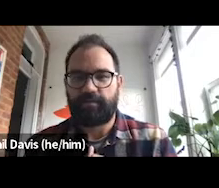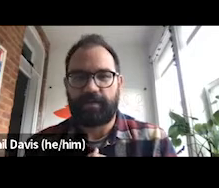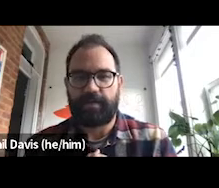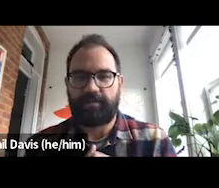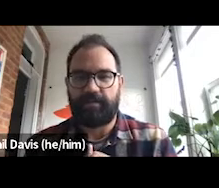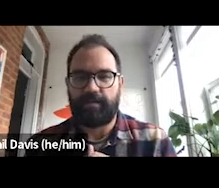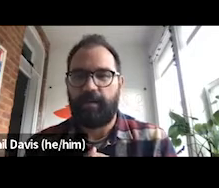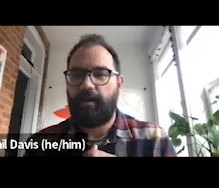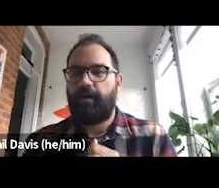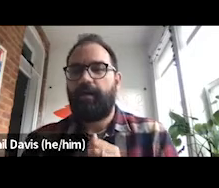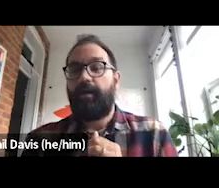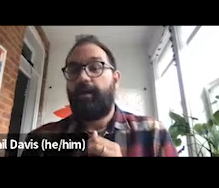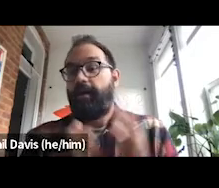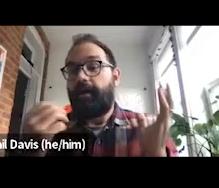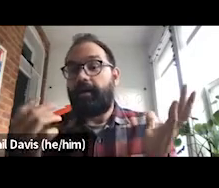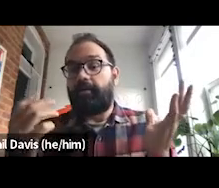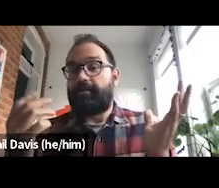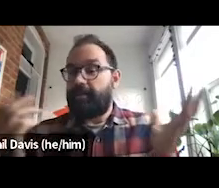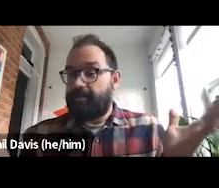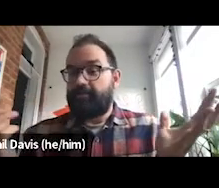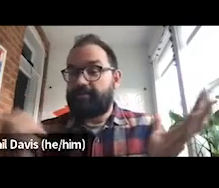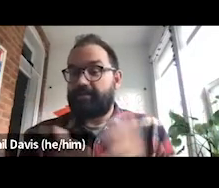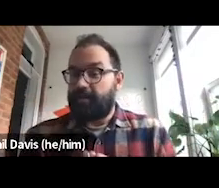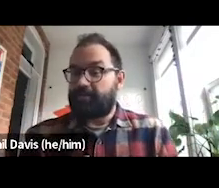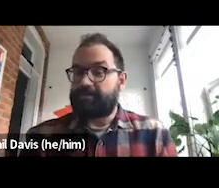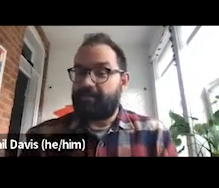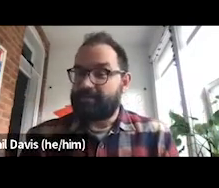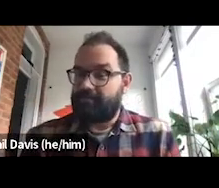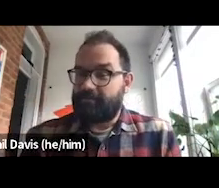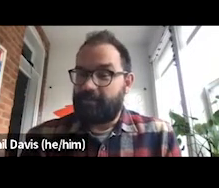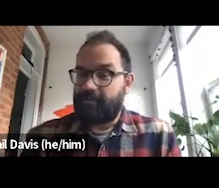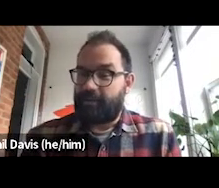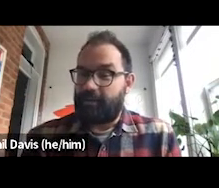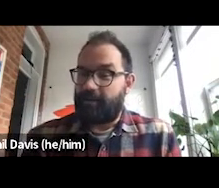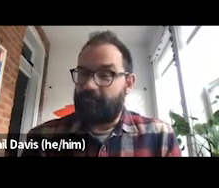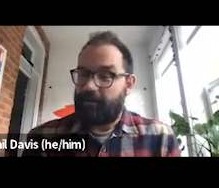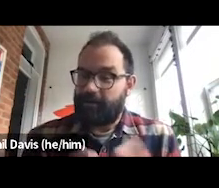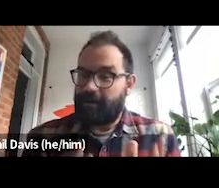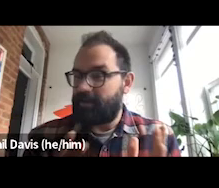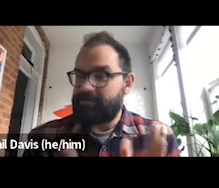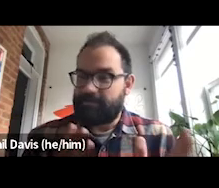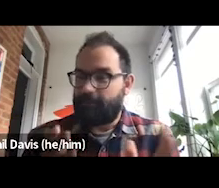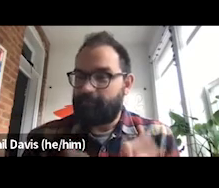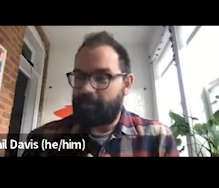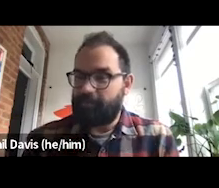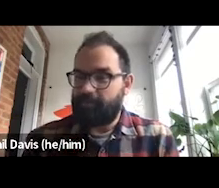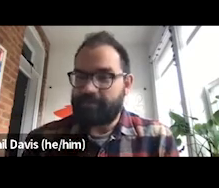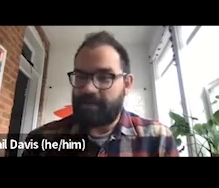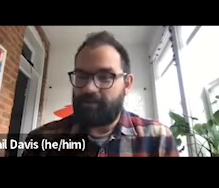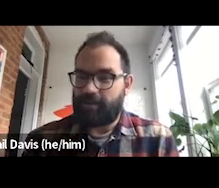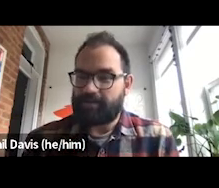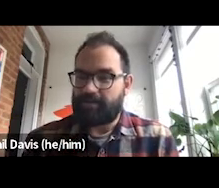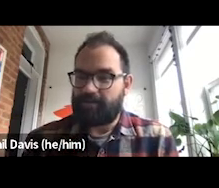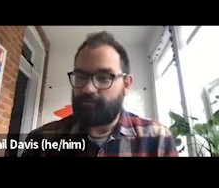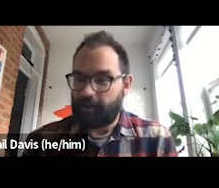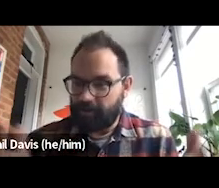And the idea was to make the festival like cutting edge boundary pushing animation bringing